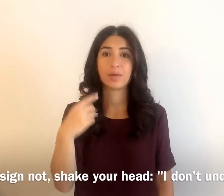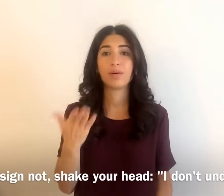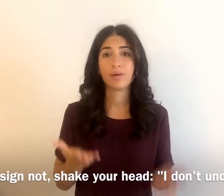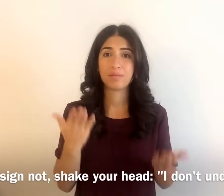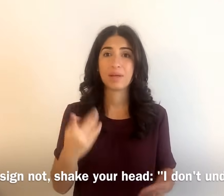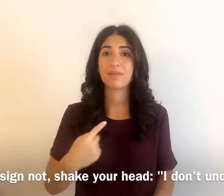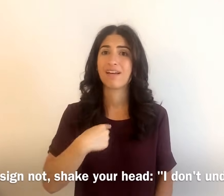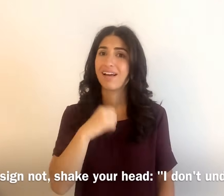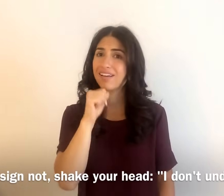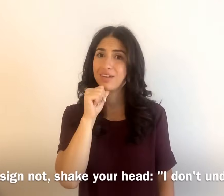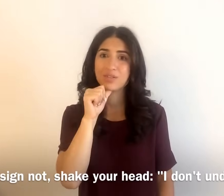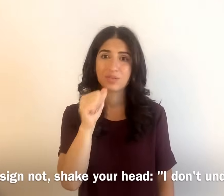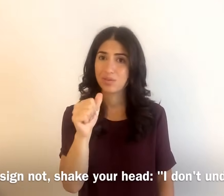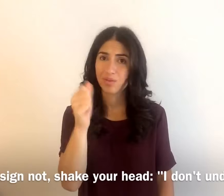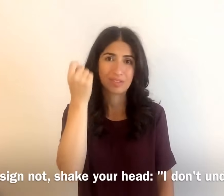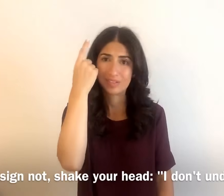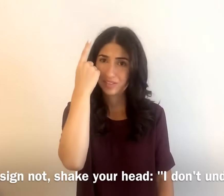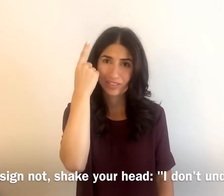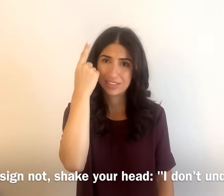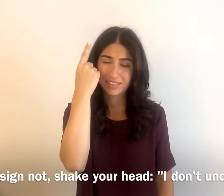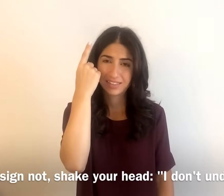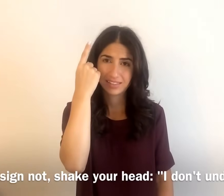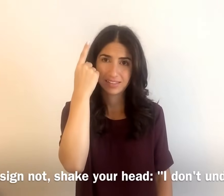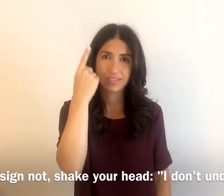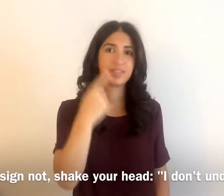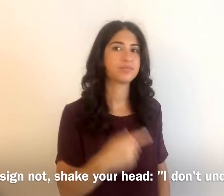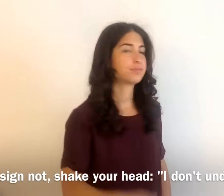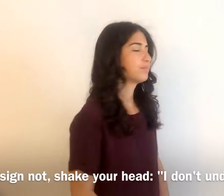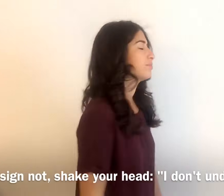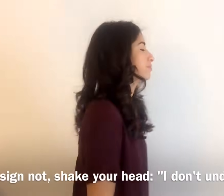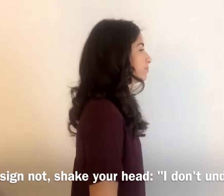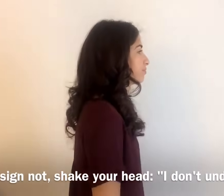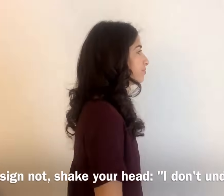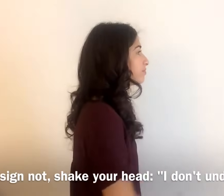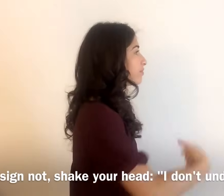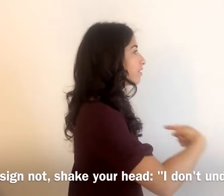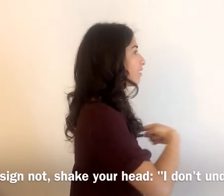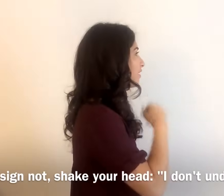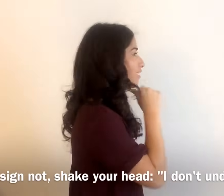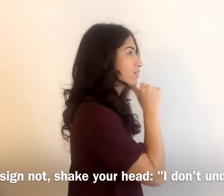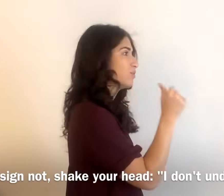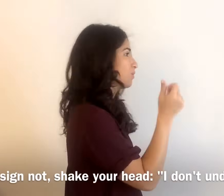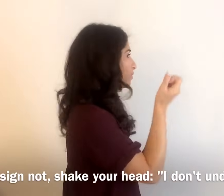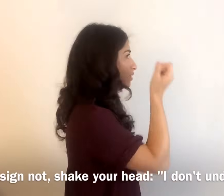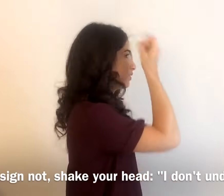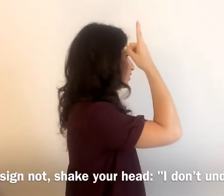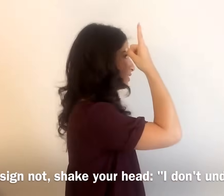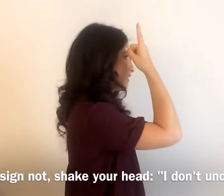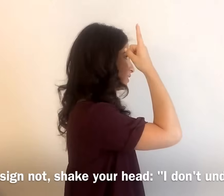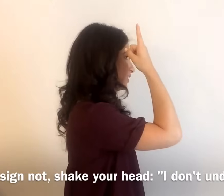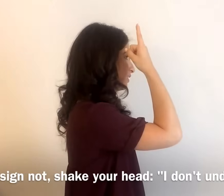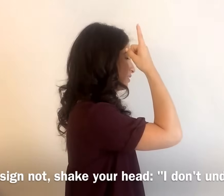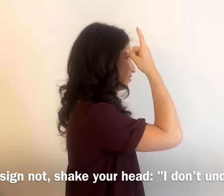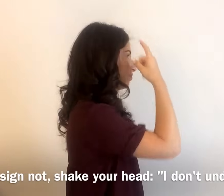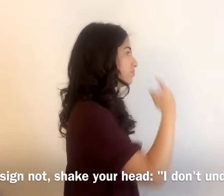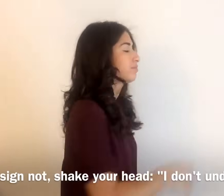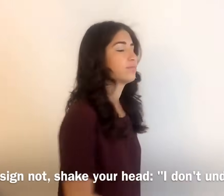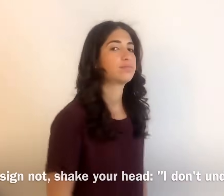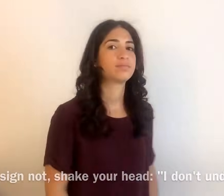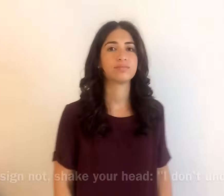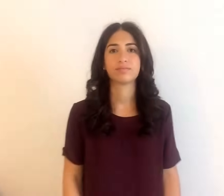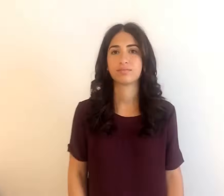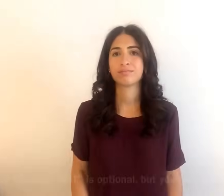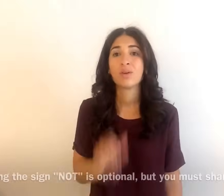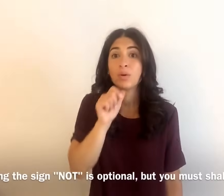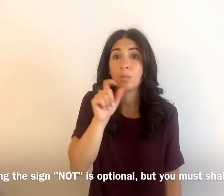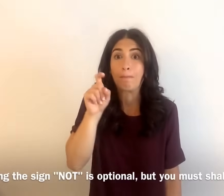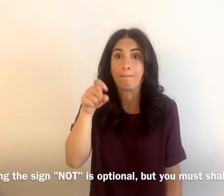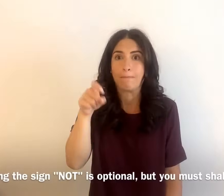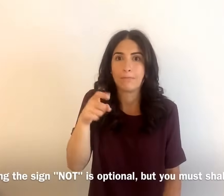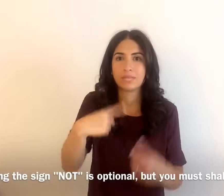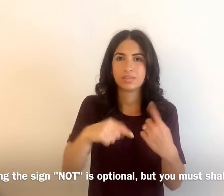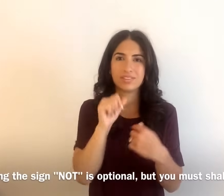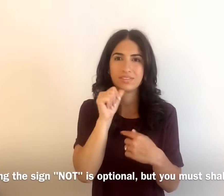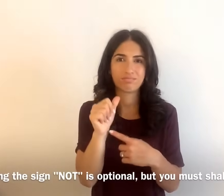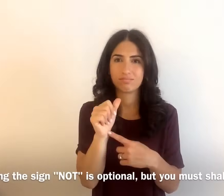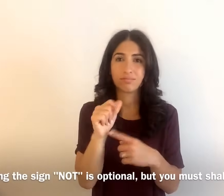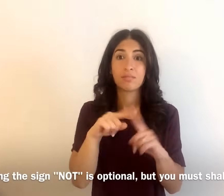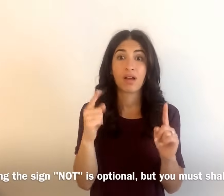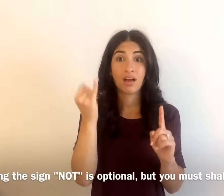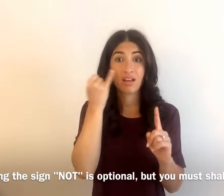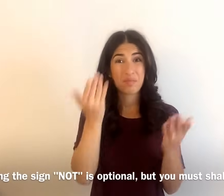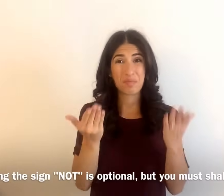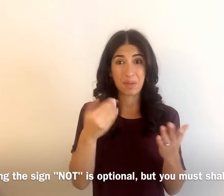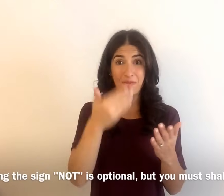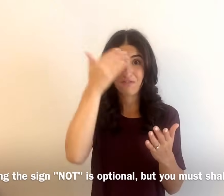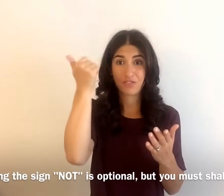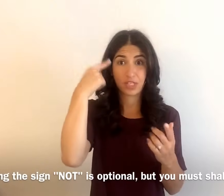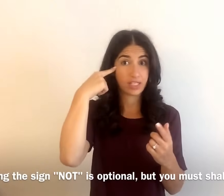You don't *have to* sign the word NOT, but